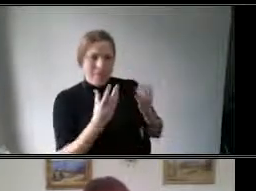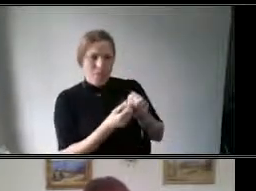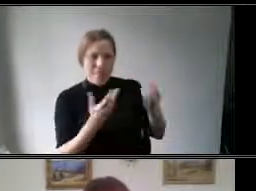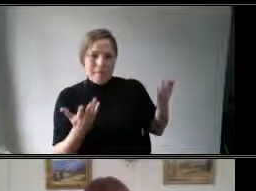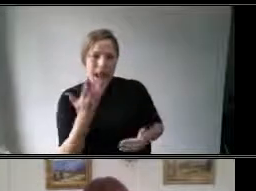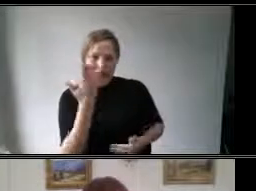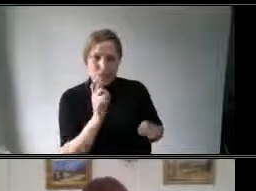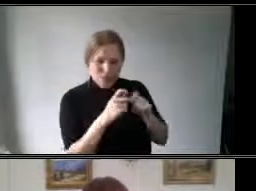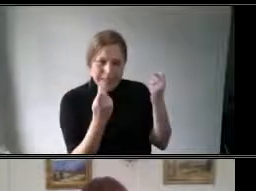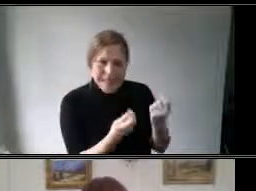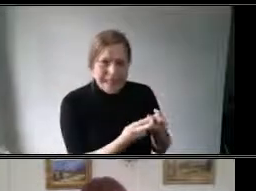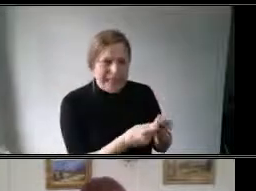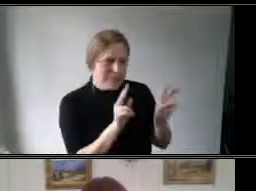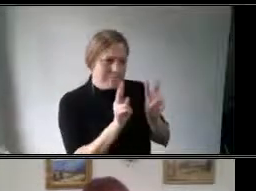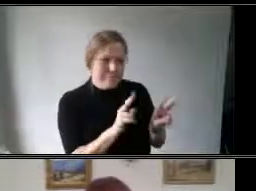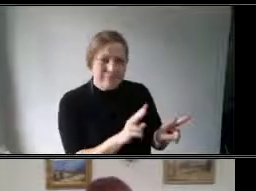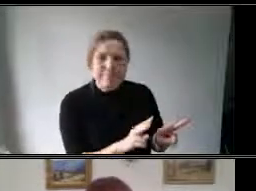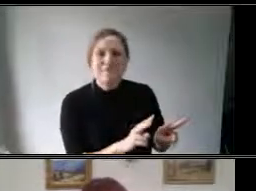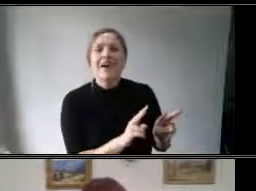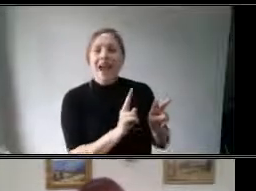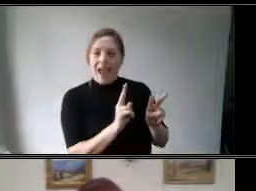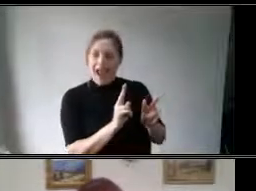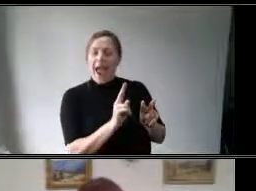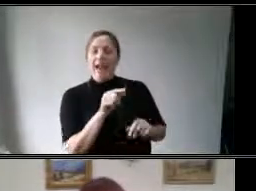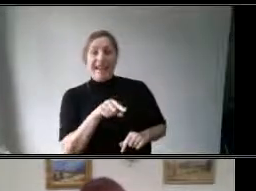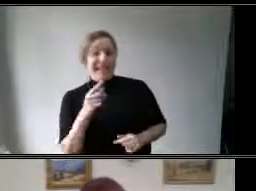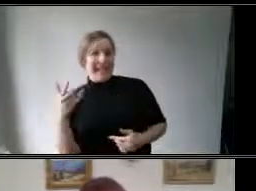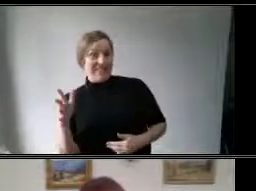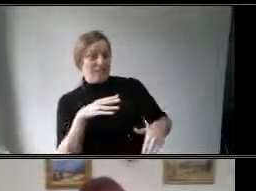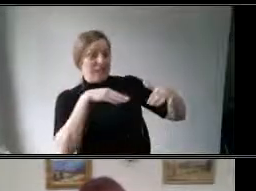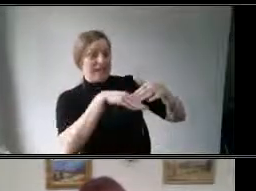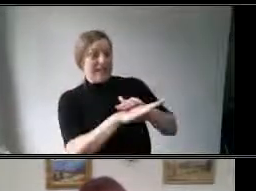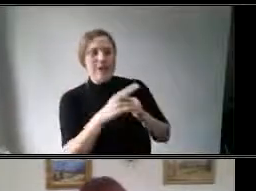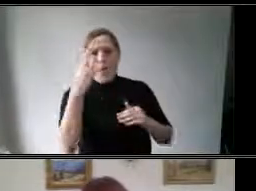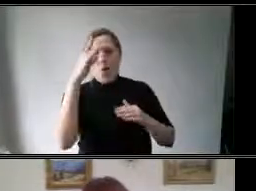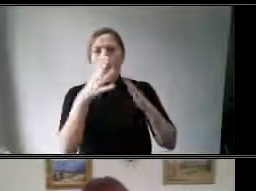went out on what we call windows film which you've probably all seen in play school um and he got to